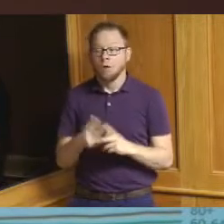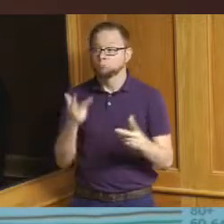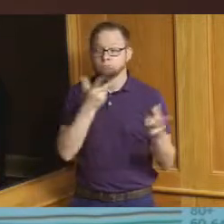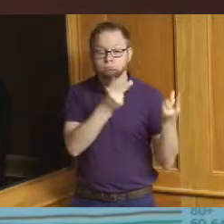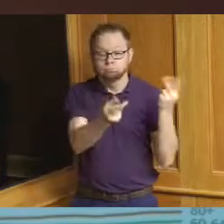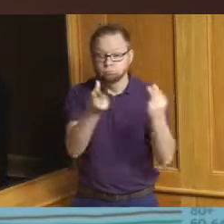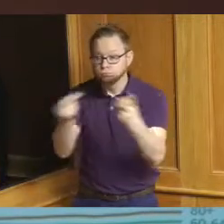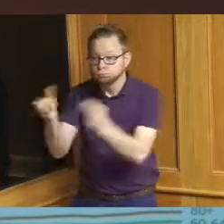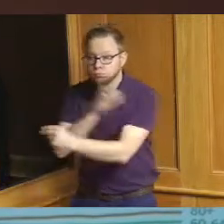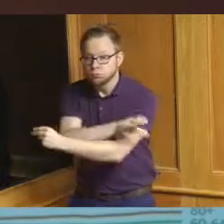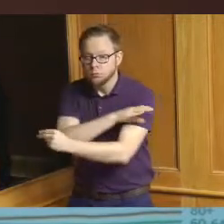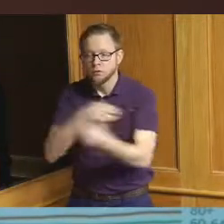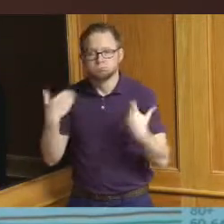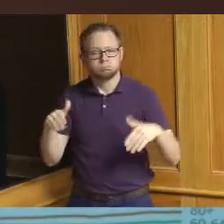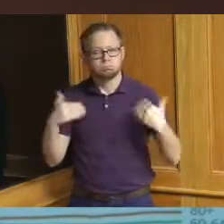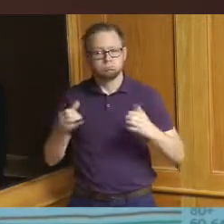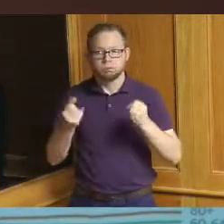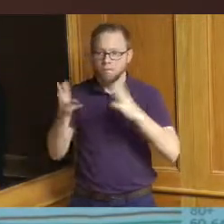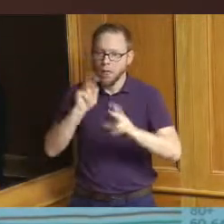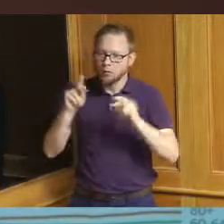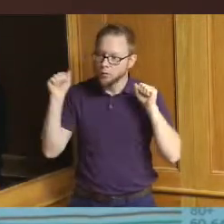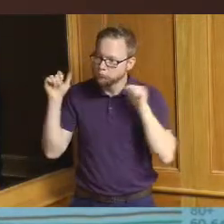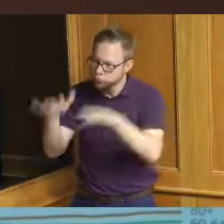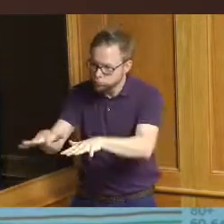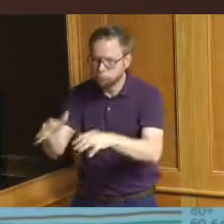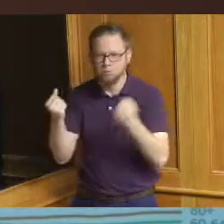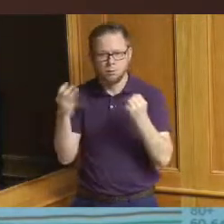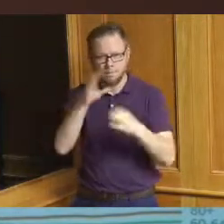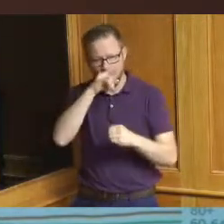we are seeing lots of kids still coming in which is fantastic news